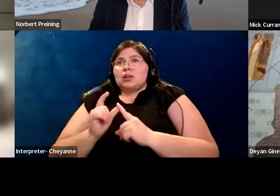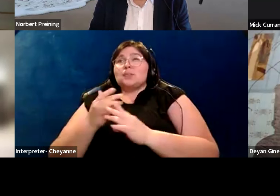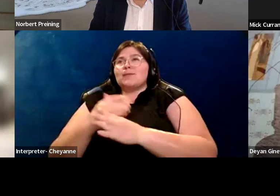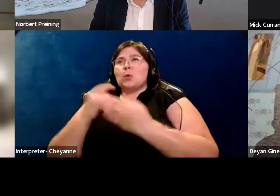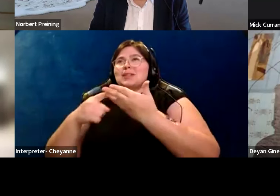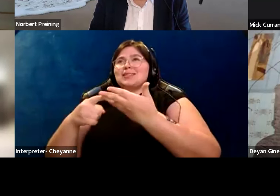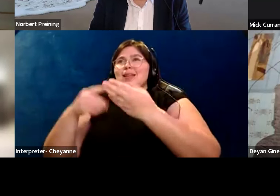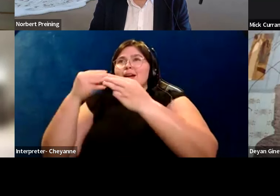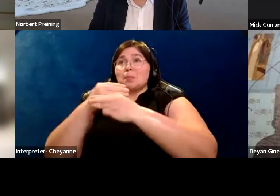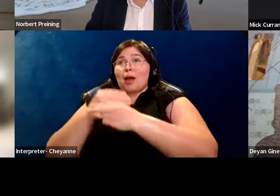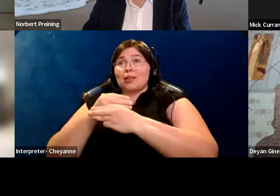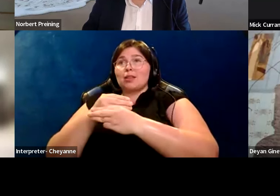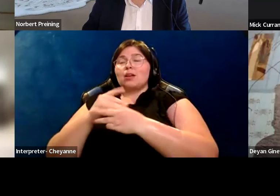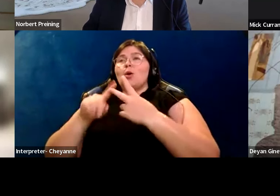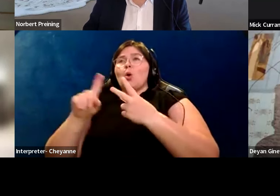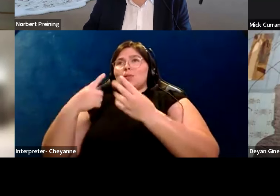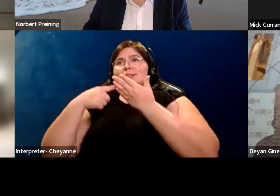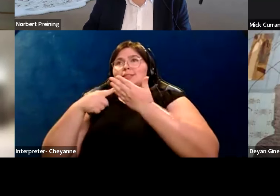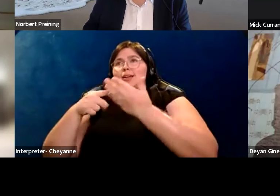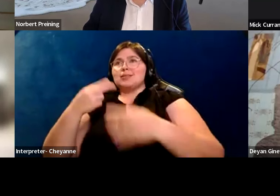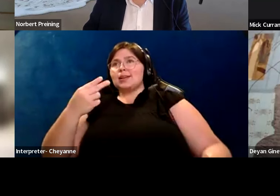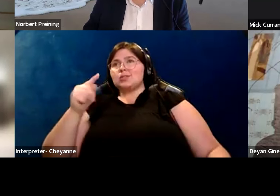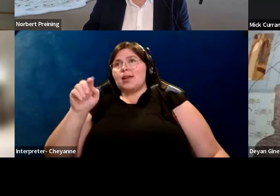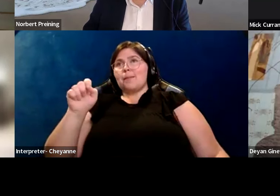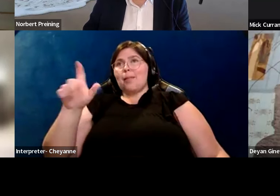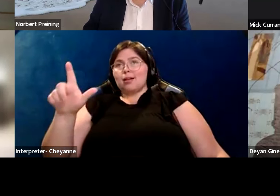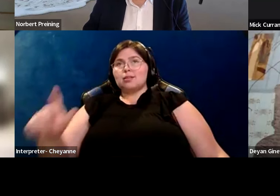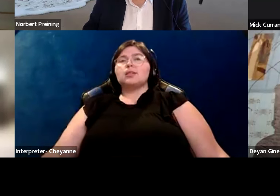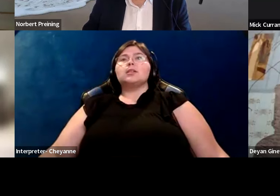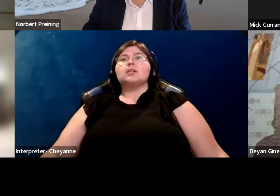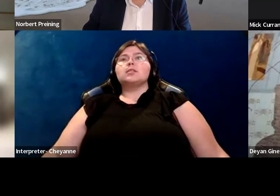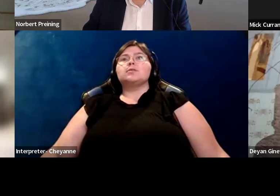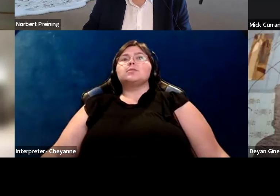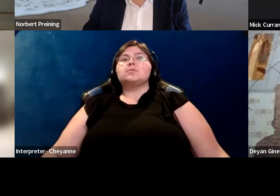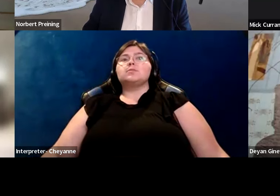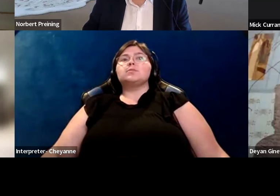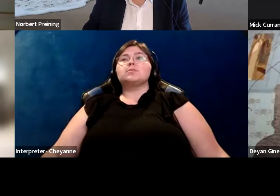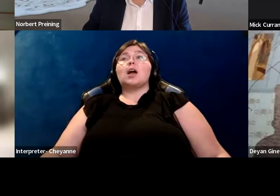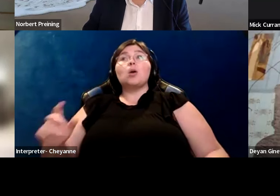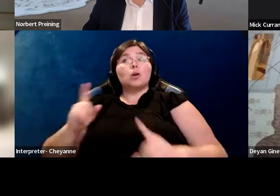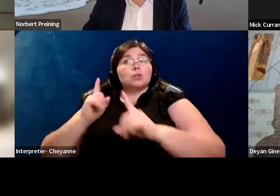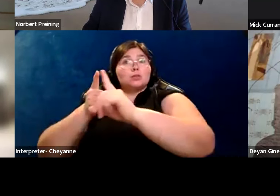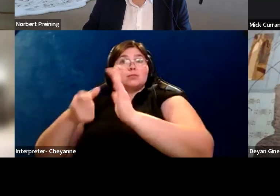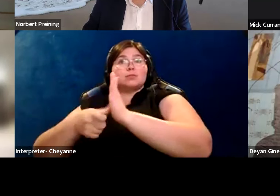just talking about HTML, firstly want to point out that a screen reader doesn't read the HTML